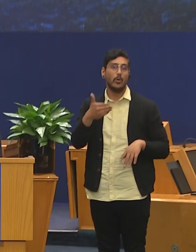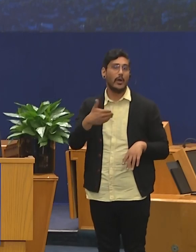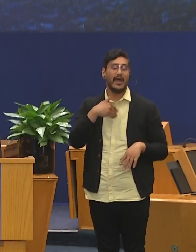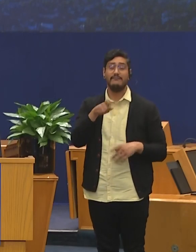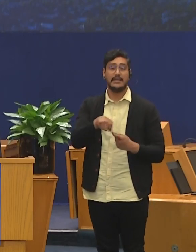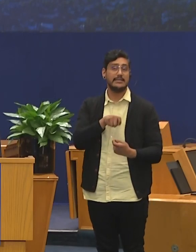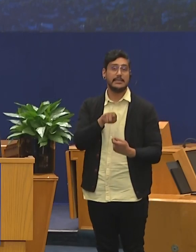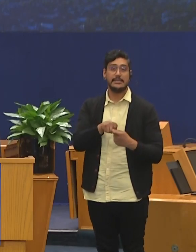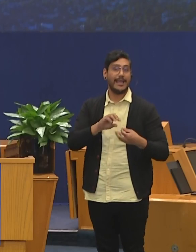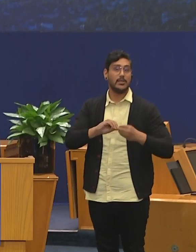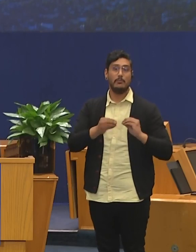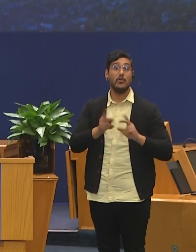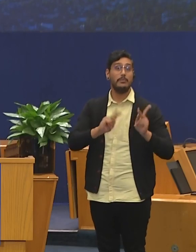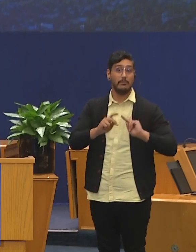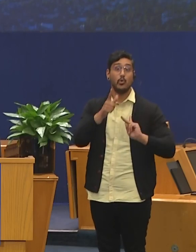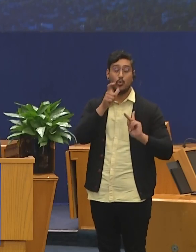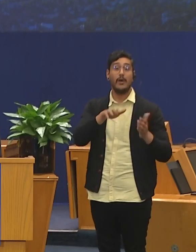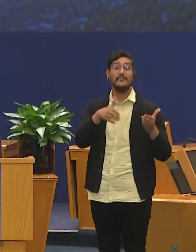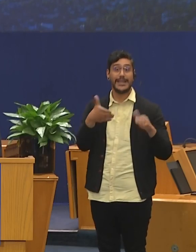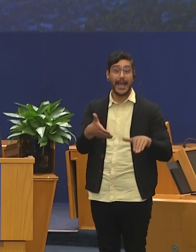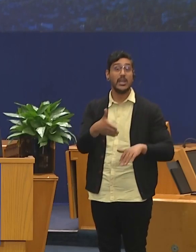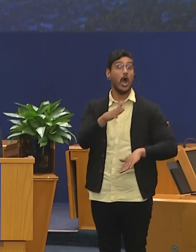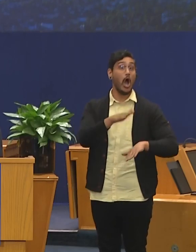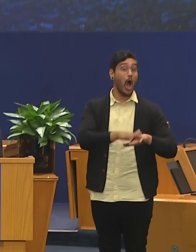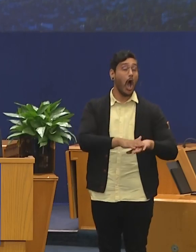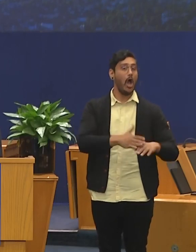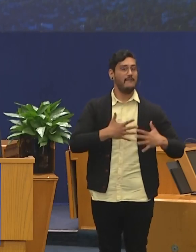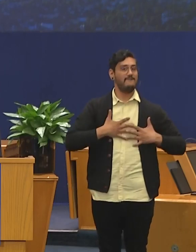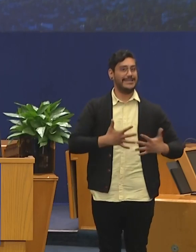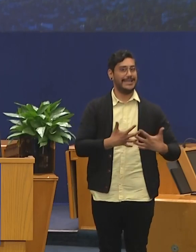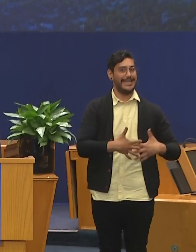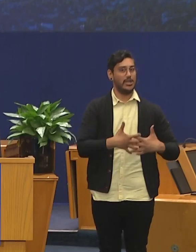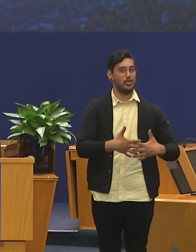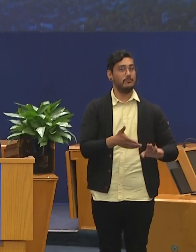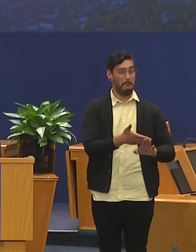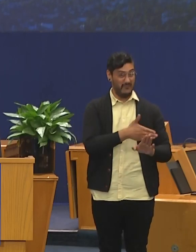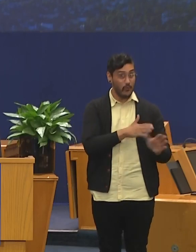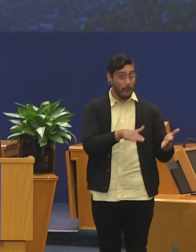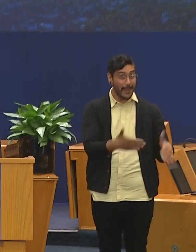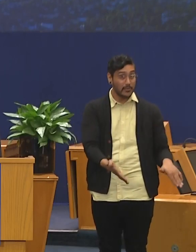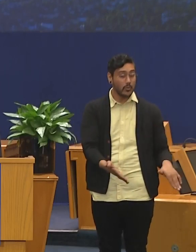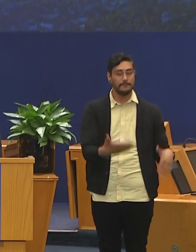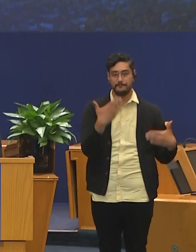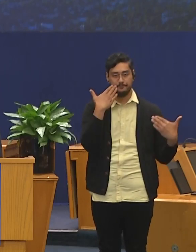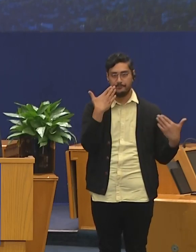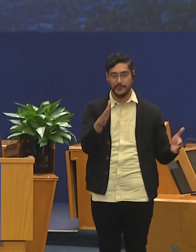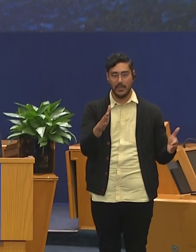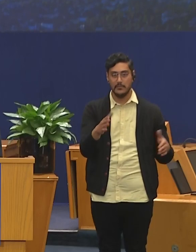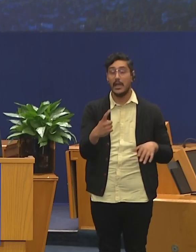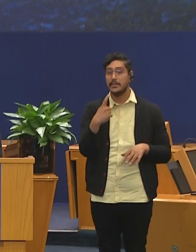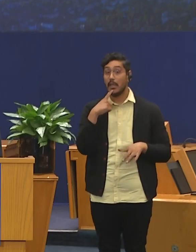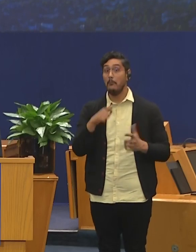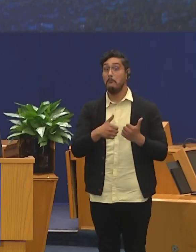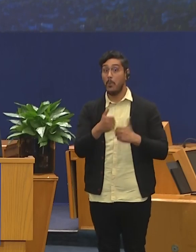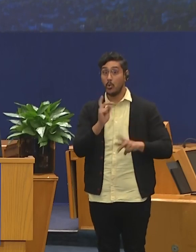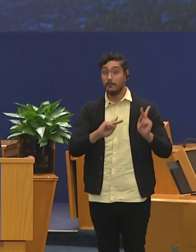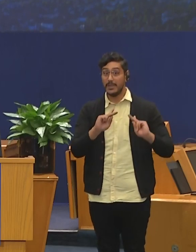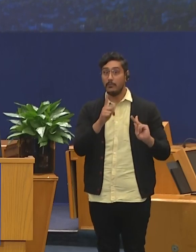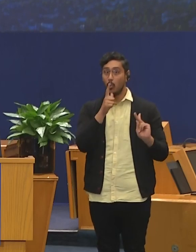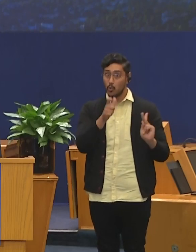MY SECTION. SO I DON'T HAVE THE EXACT NUMBER OF PEOPLE WHO HAVE DIED WHO WERE ON VENTILATORS BEFORE THEY PASSED AWAY.